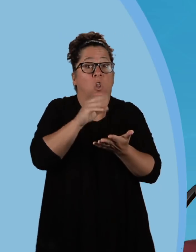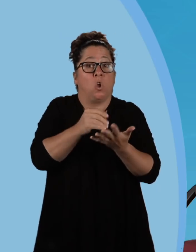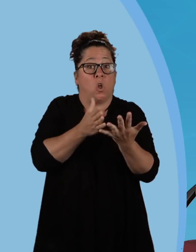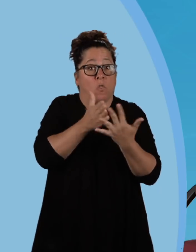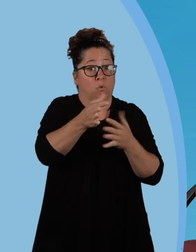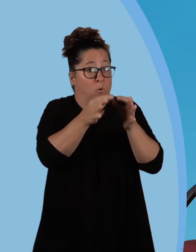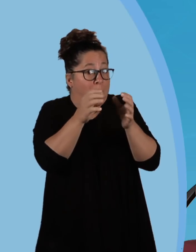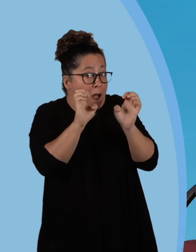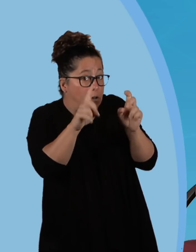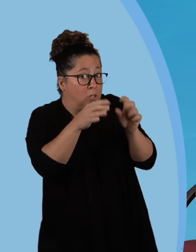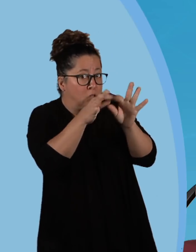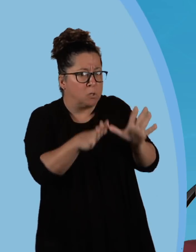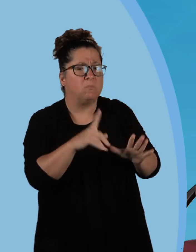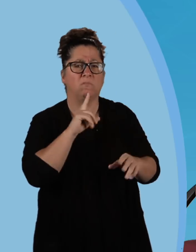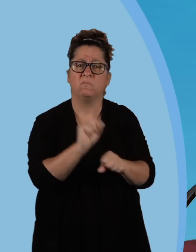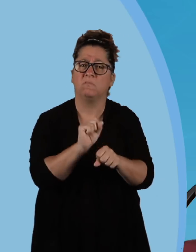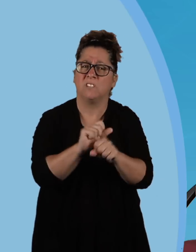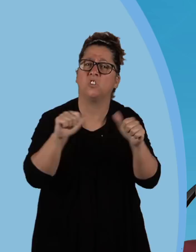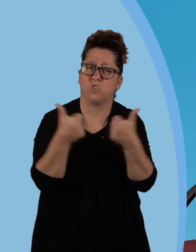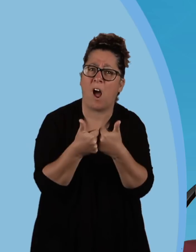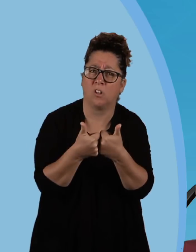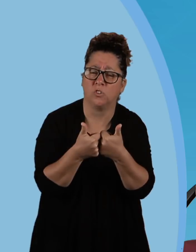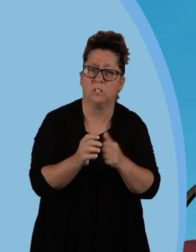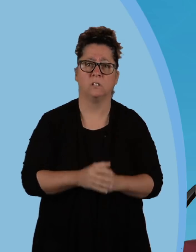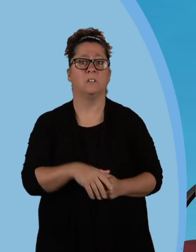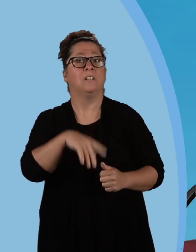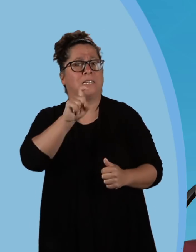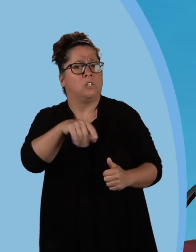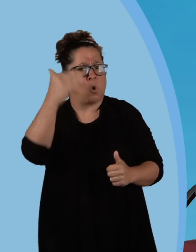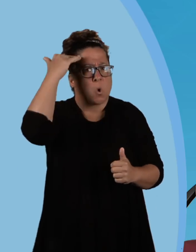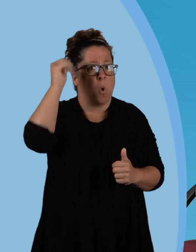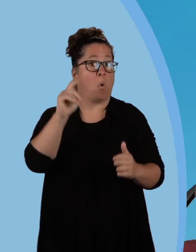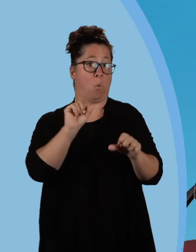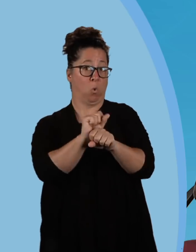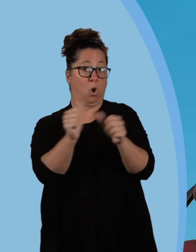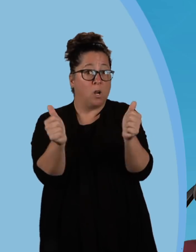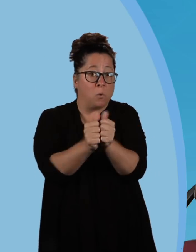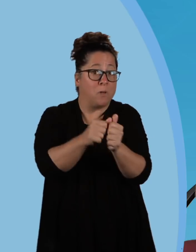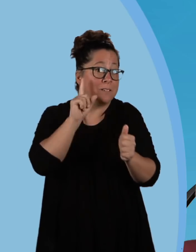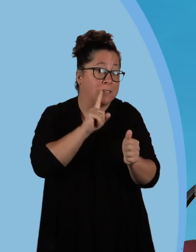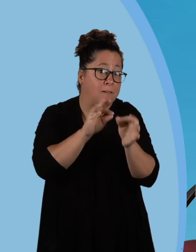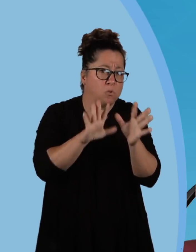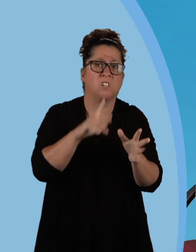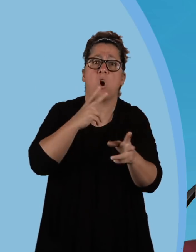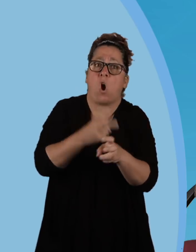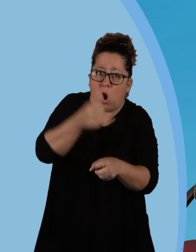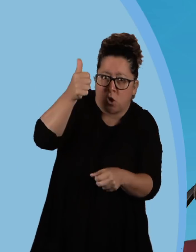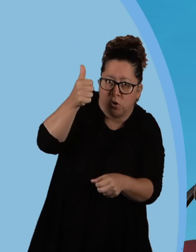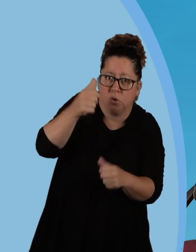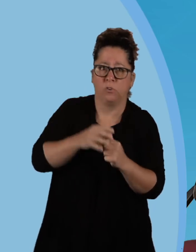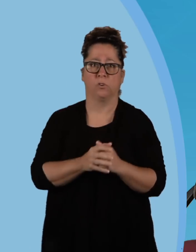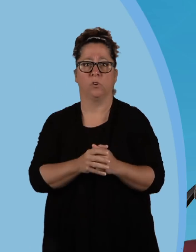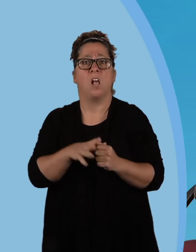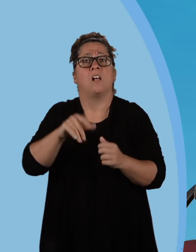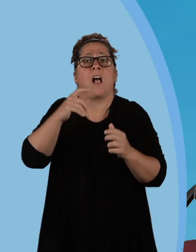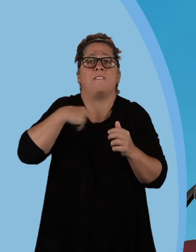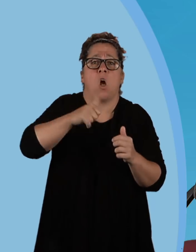an educational interpreter is challenging. They need to know that the deaf student is working a bit harder